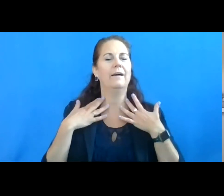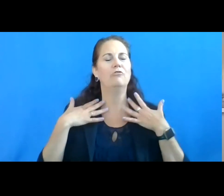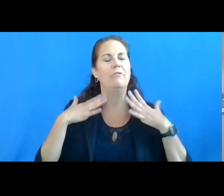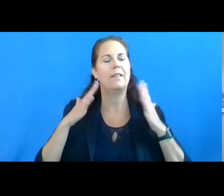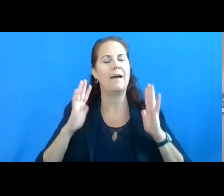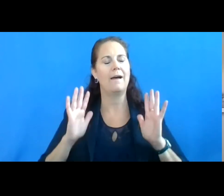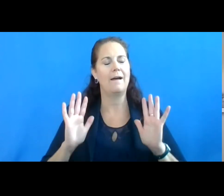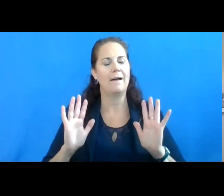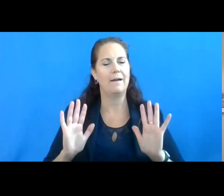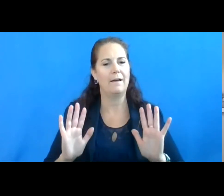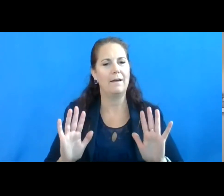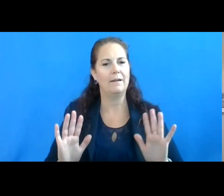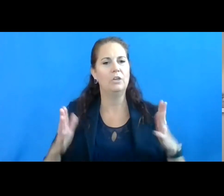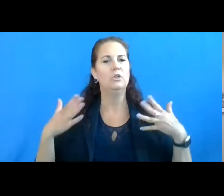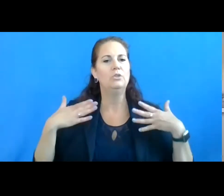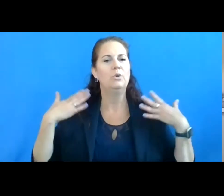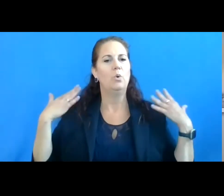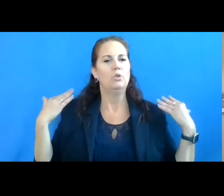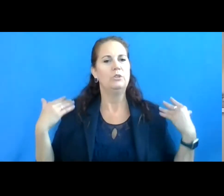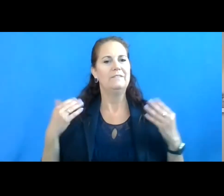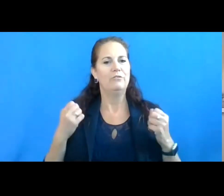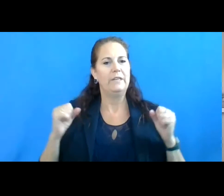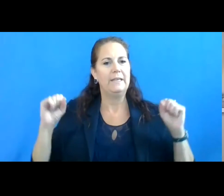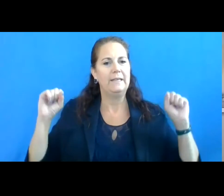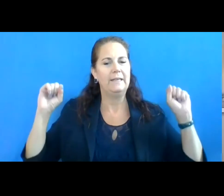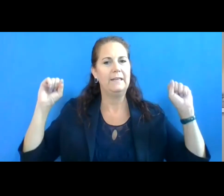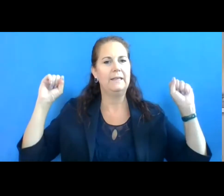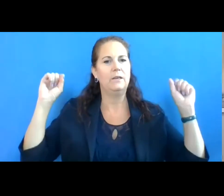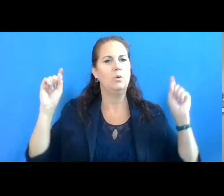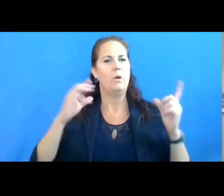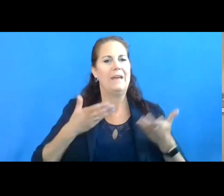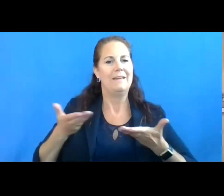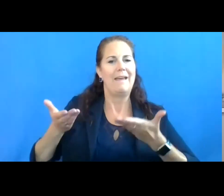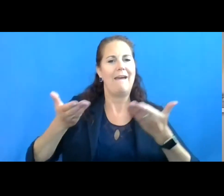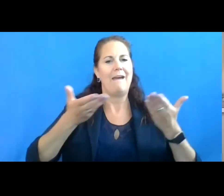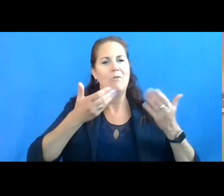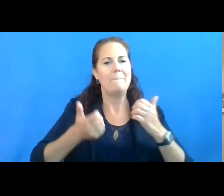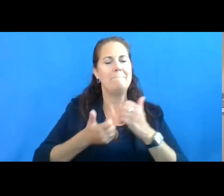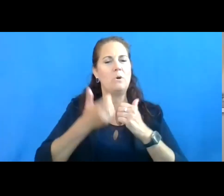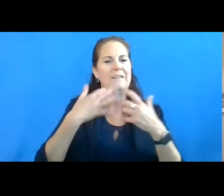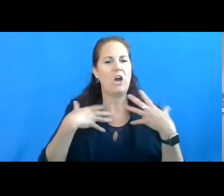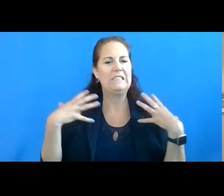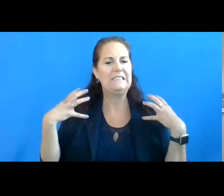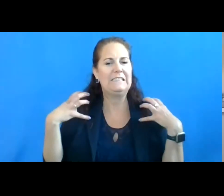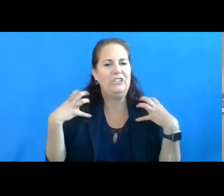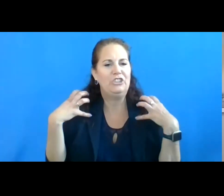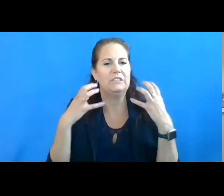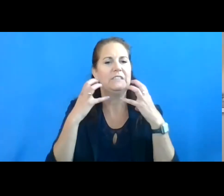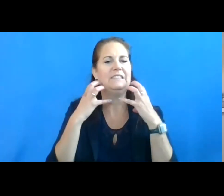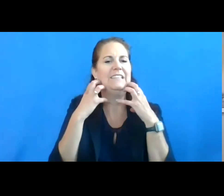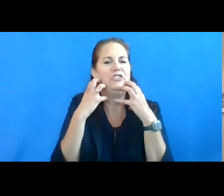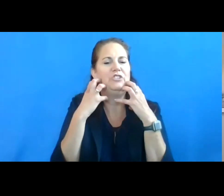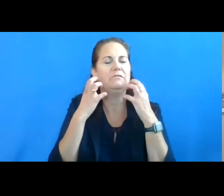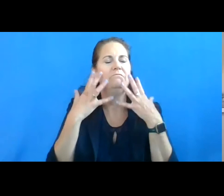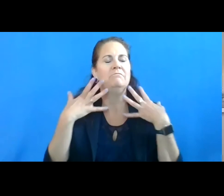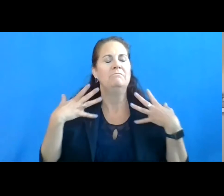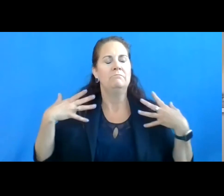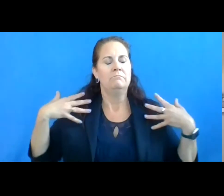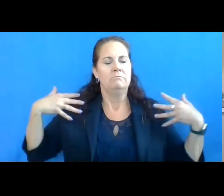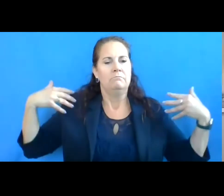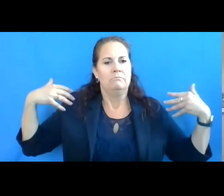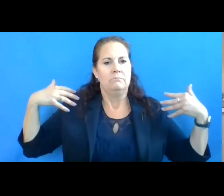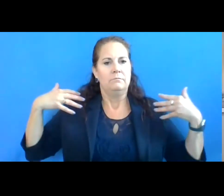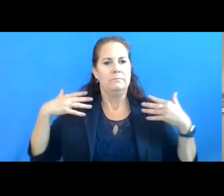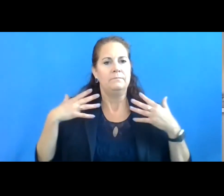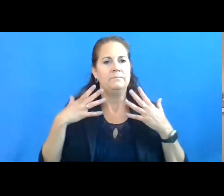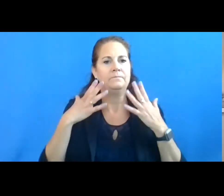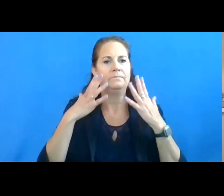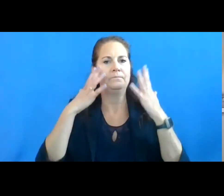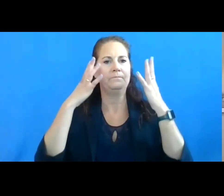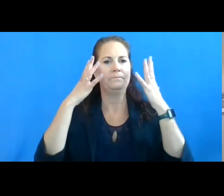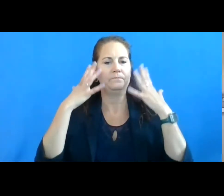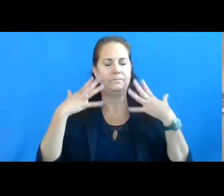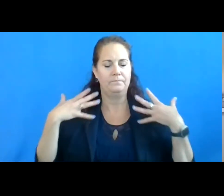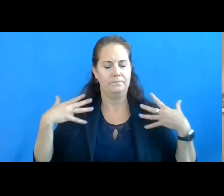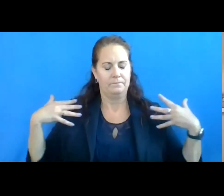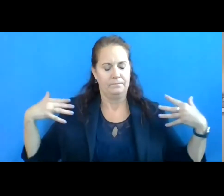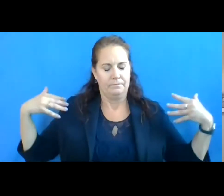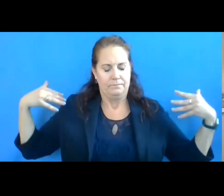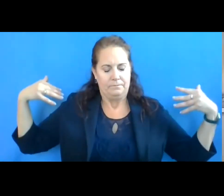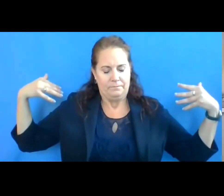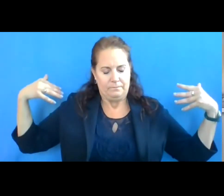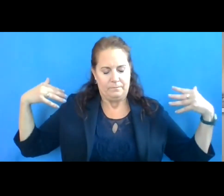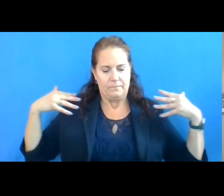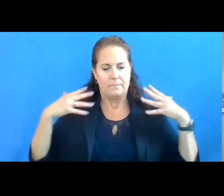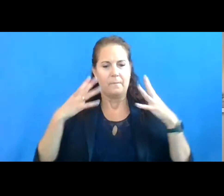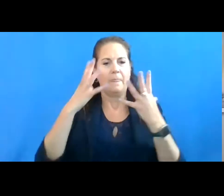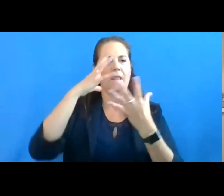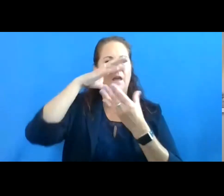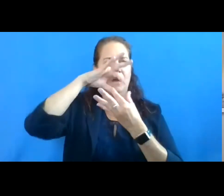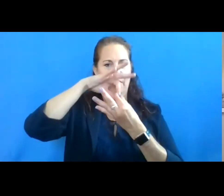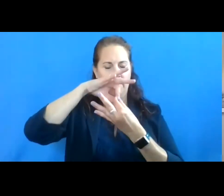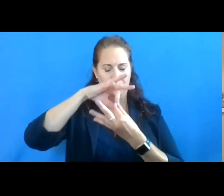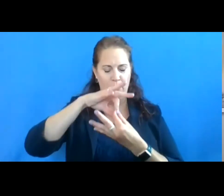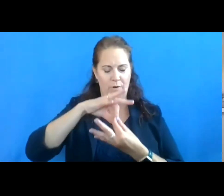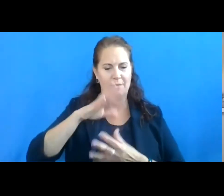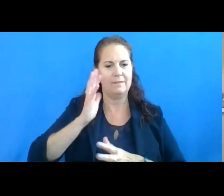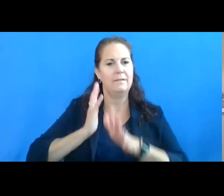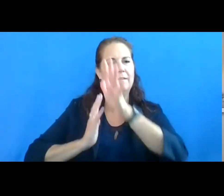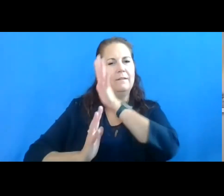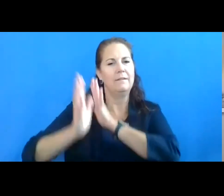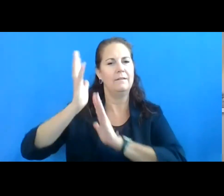It’s where we carry most of our tension and the bracing that we did in childhood.